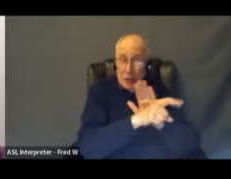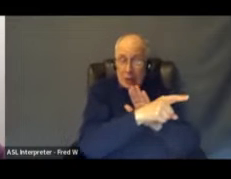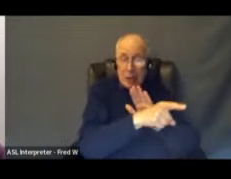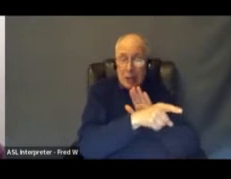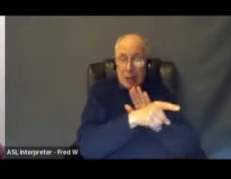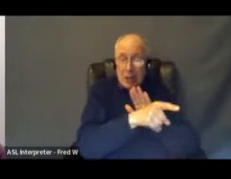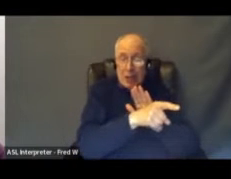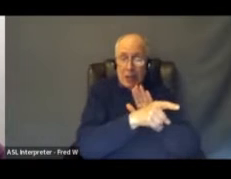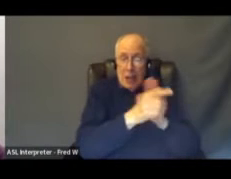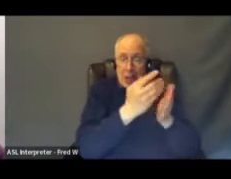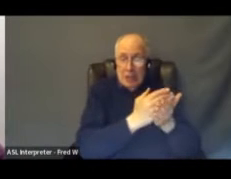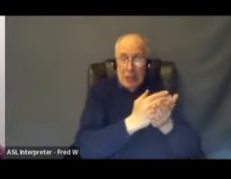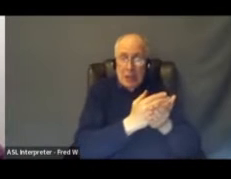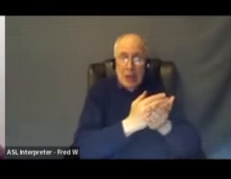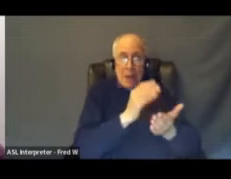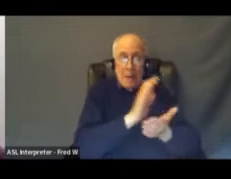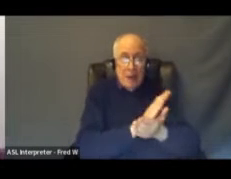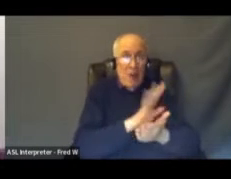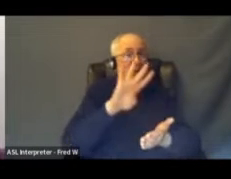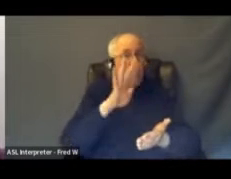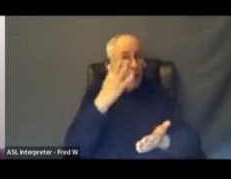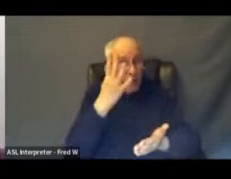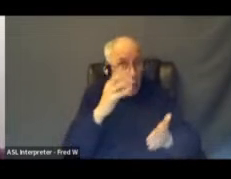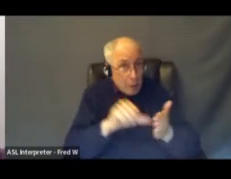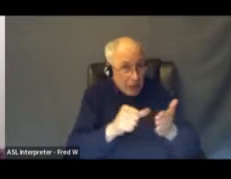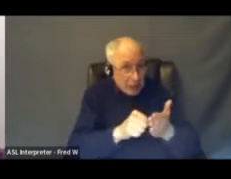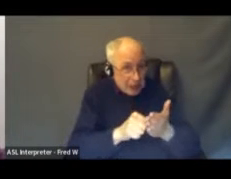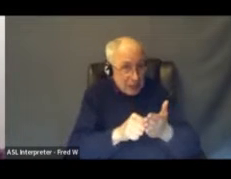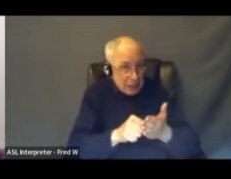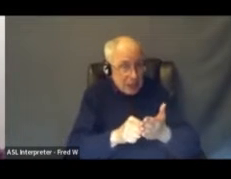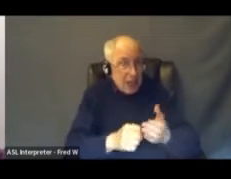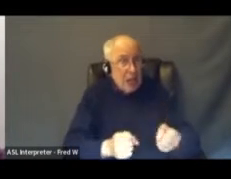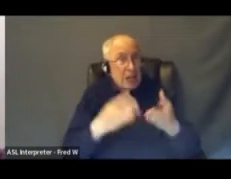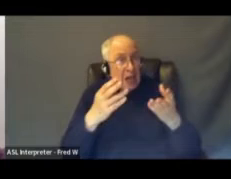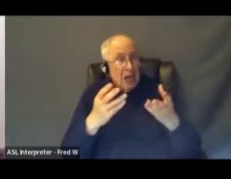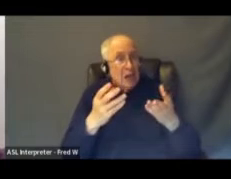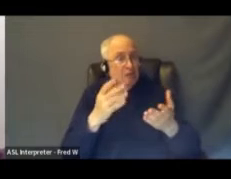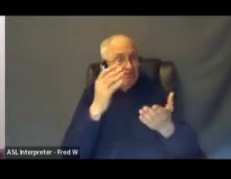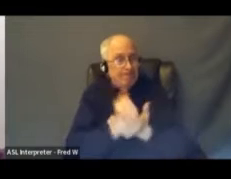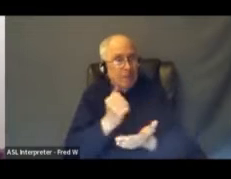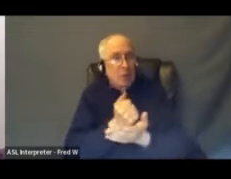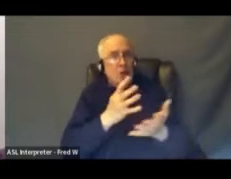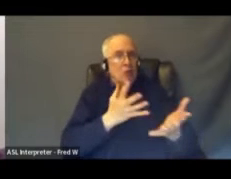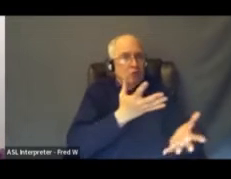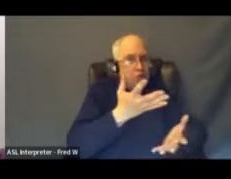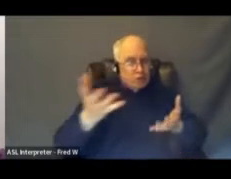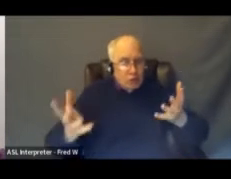large document, it's four pages, which offers a lot of opportunity for flow to make it more conversational, and